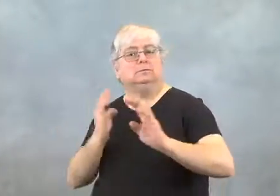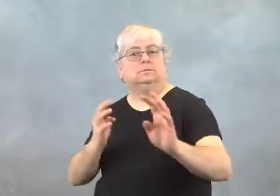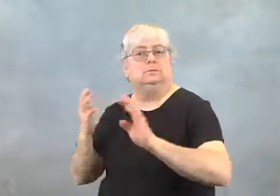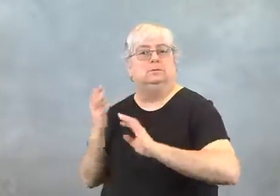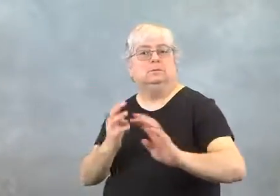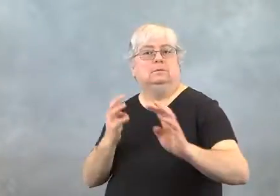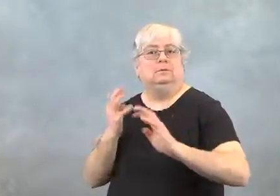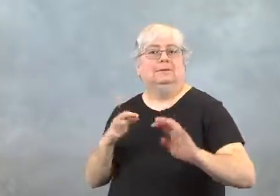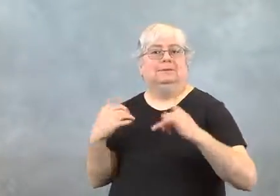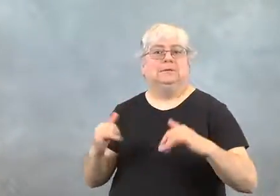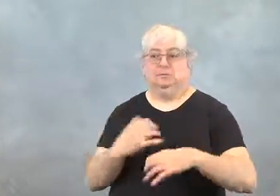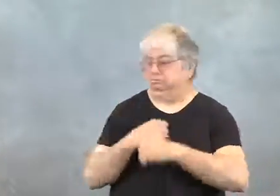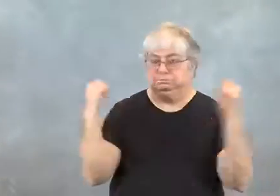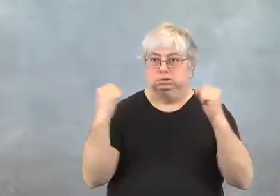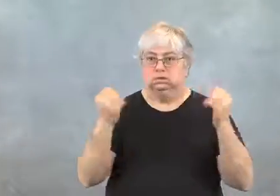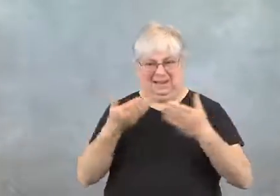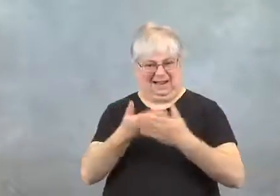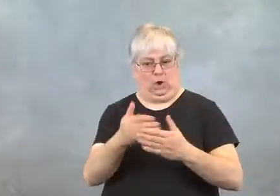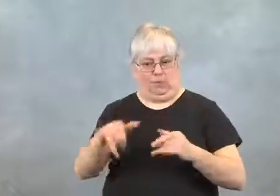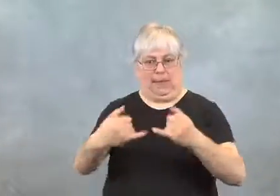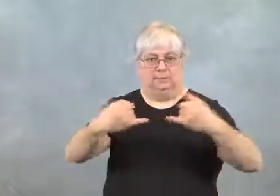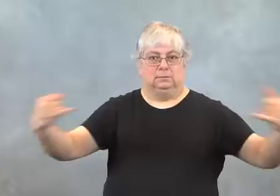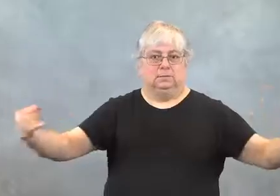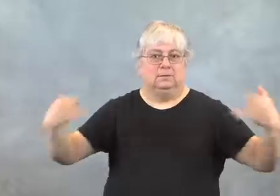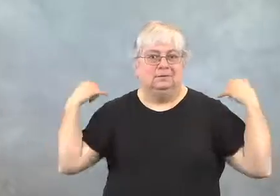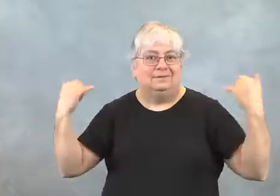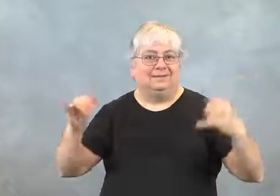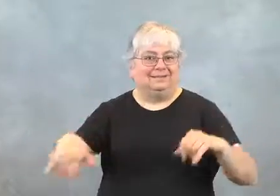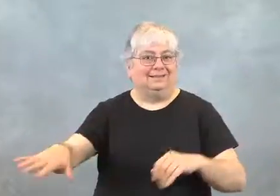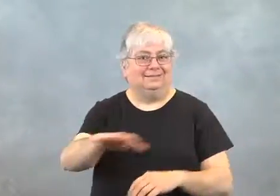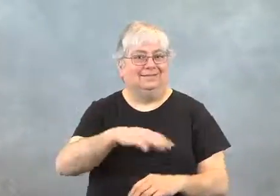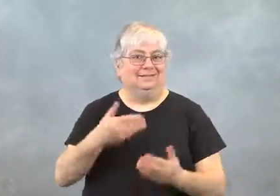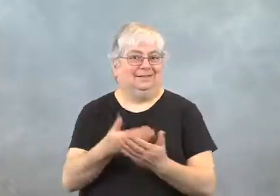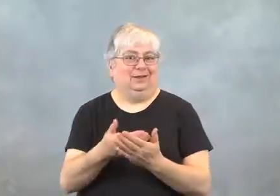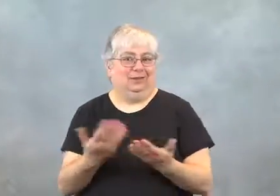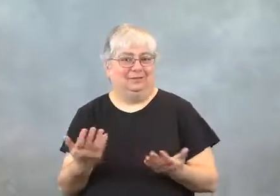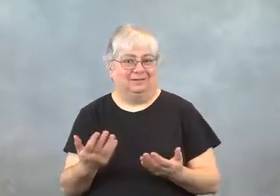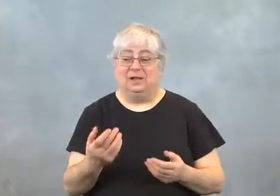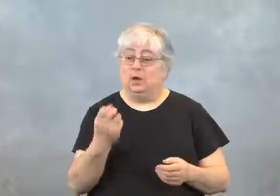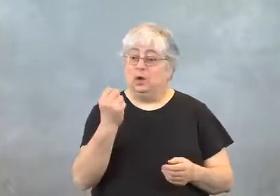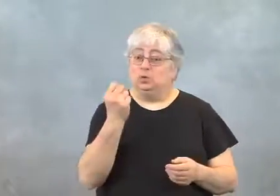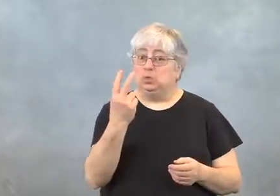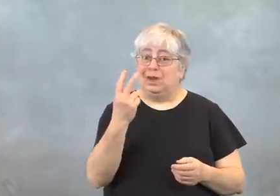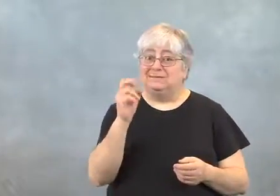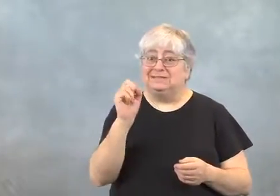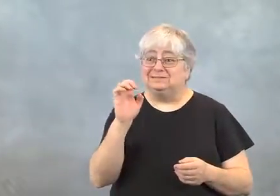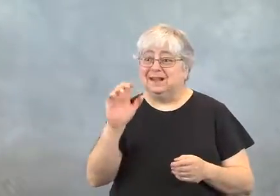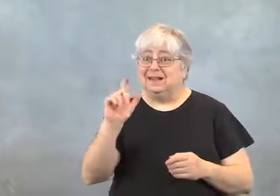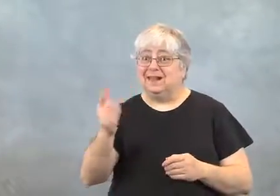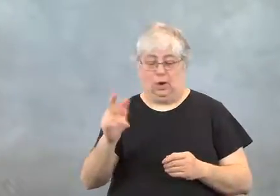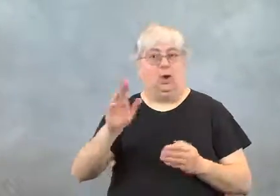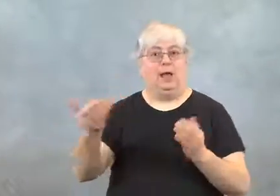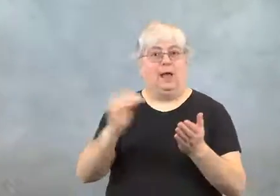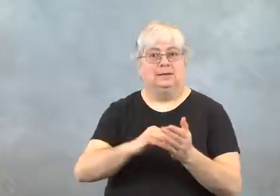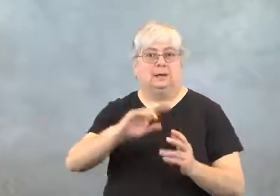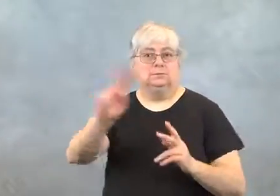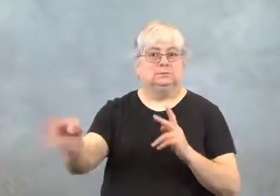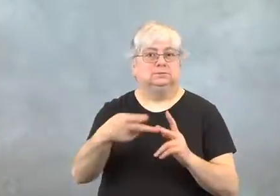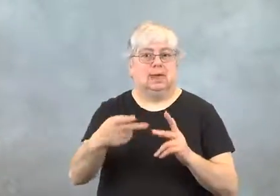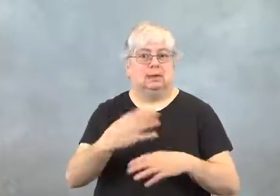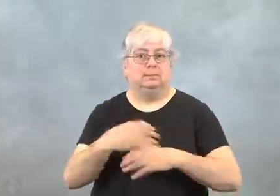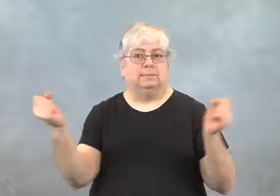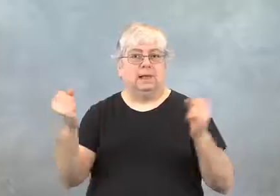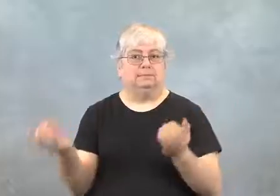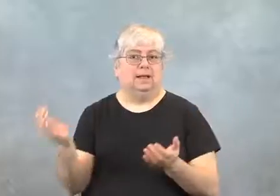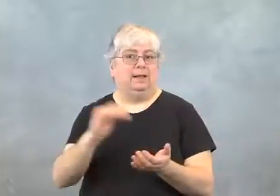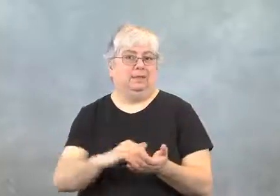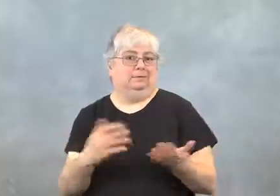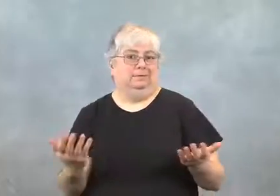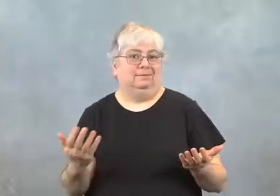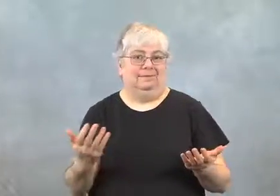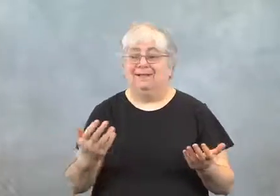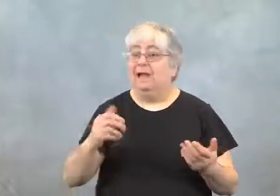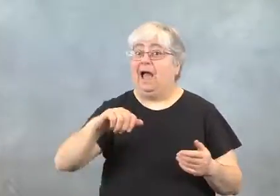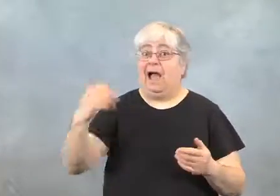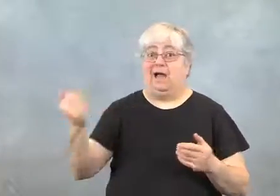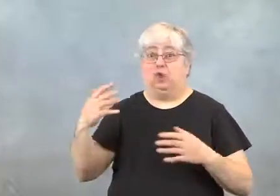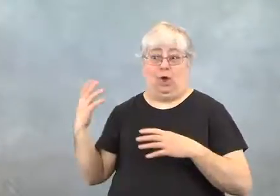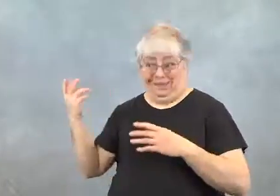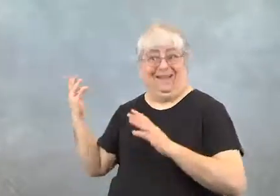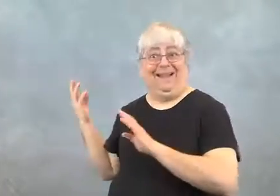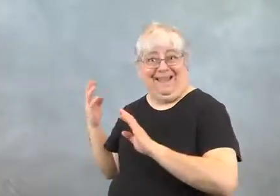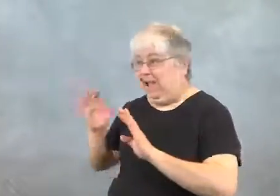They were still running, and then there was an explosion near the finish line.